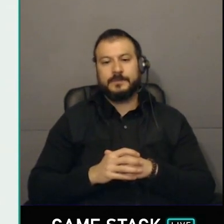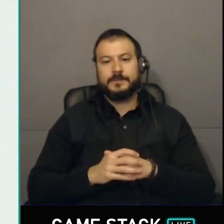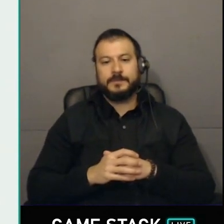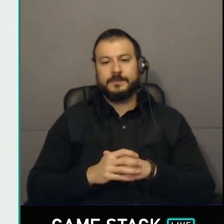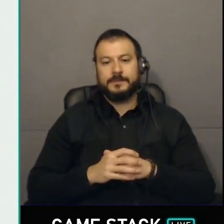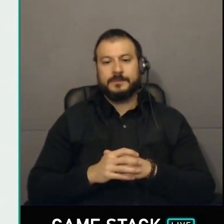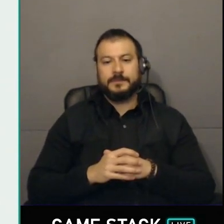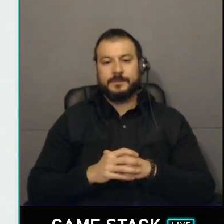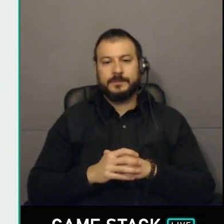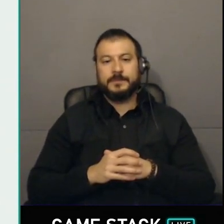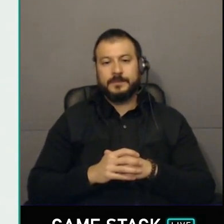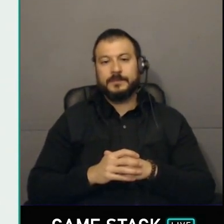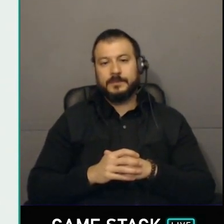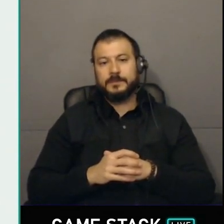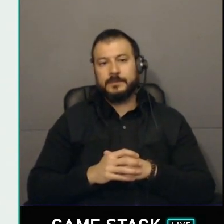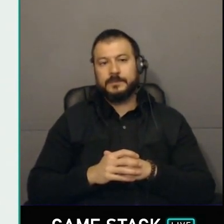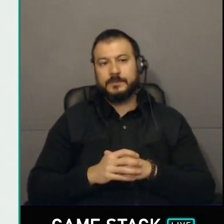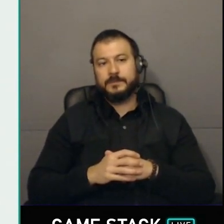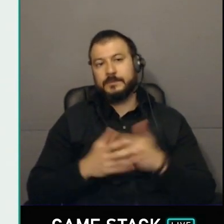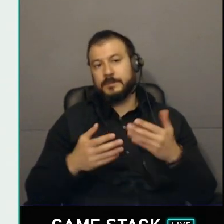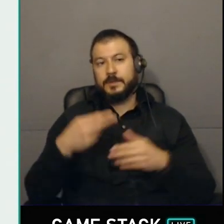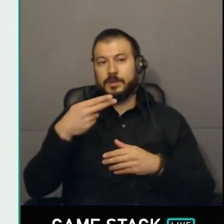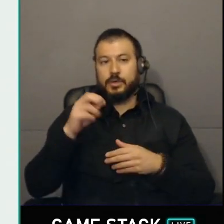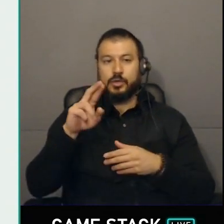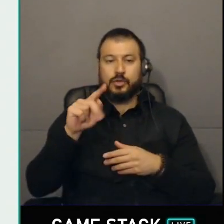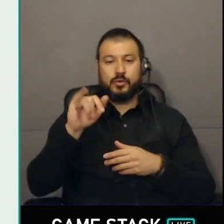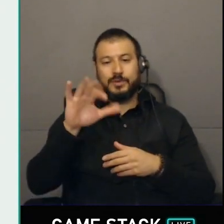Okay, so it's heuristic time again.